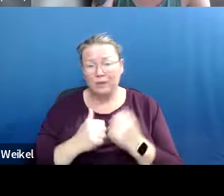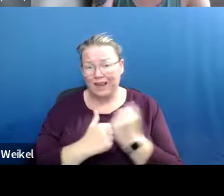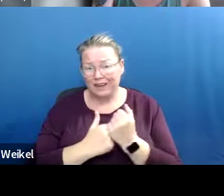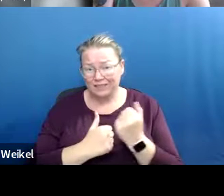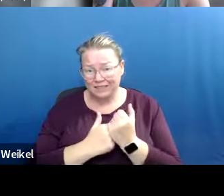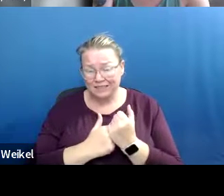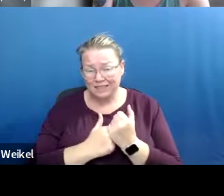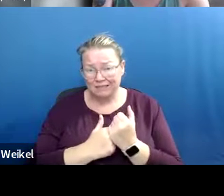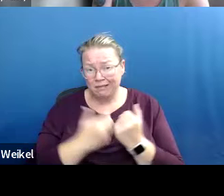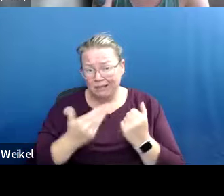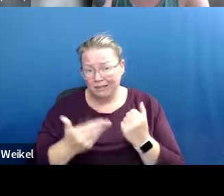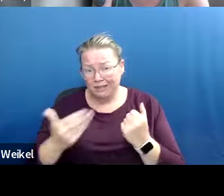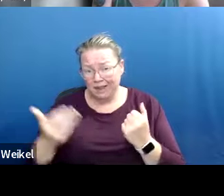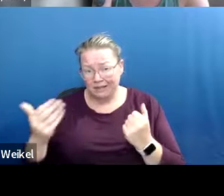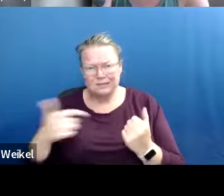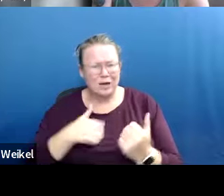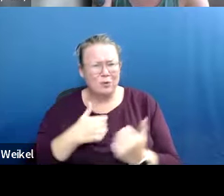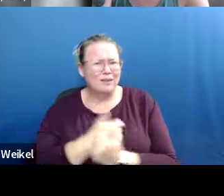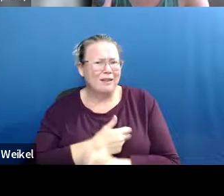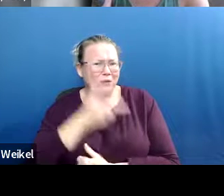Rosie Vazquez: Thanks. I would love to hear about that.